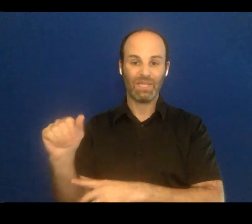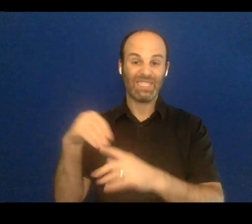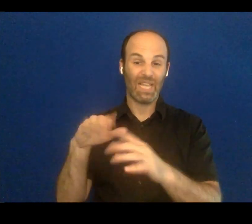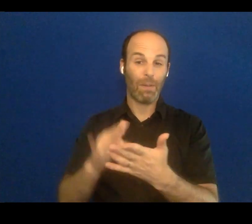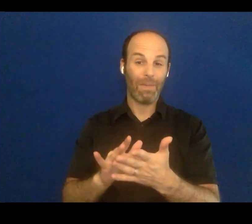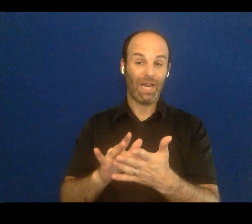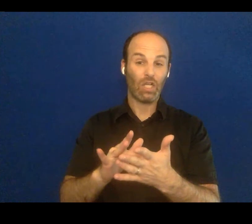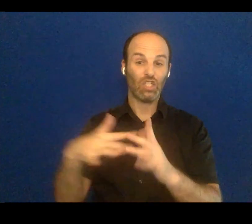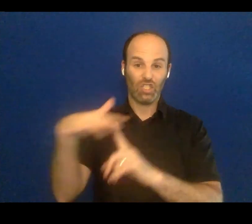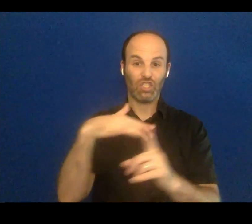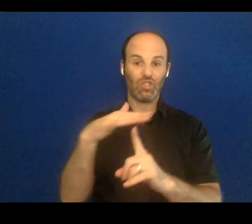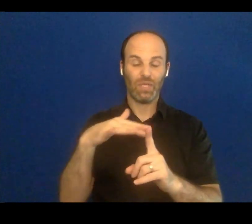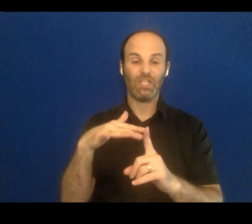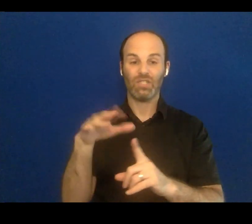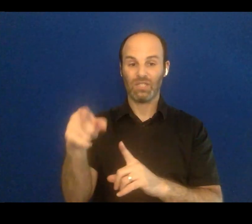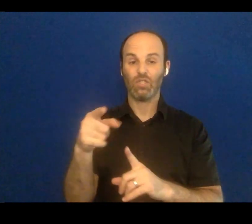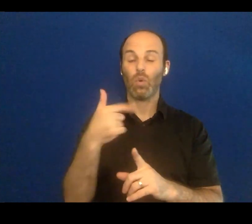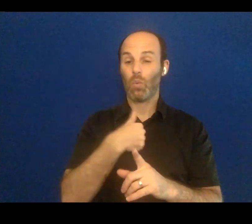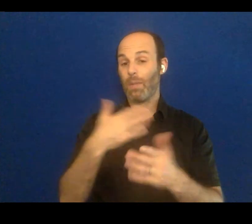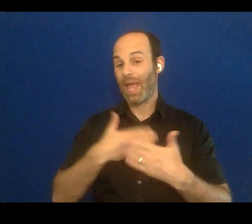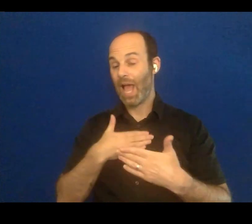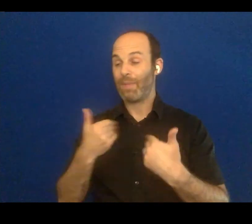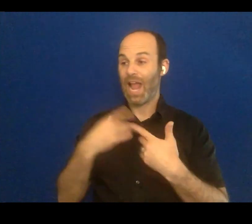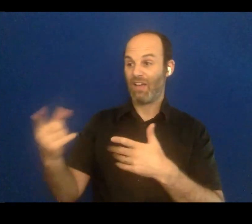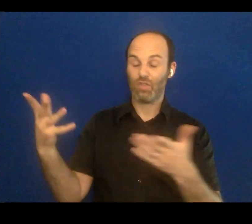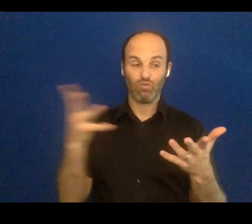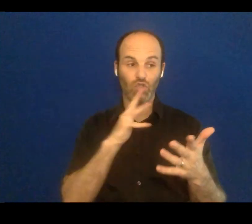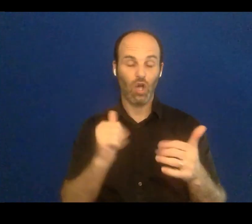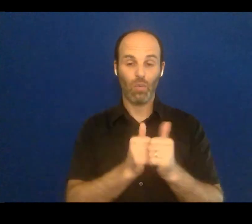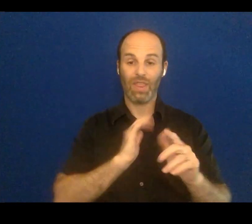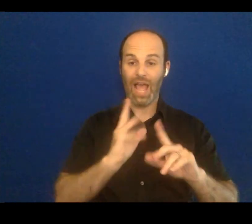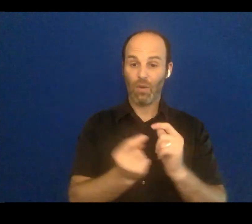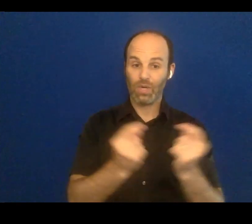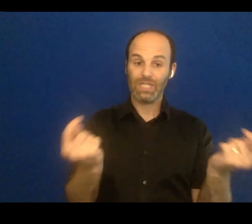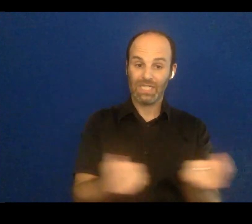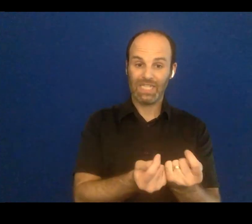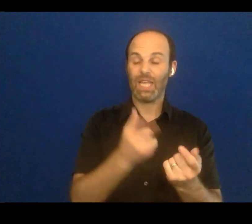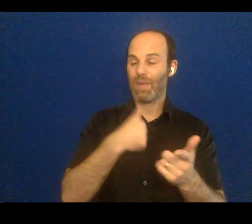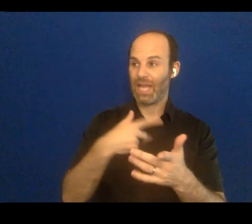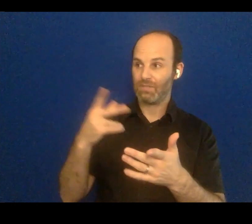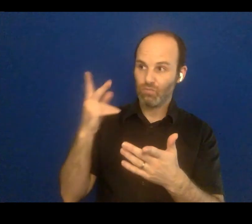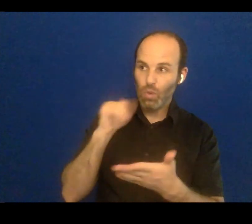SETTINGS AND SO WE ARE GLAD TO HAVE YOU SPEAK WITH THE IN TAKE TEAM.